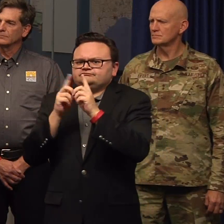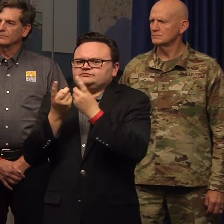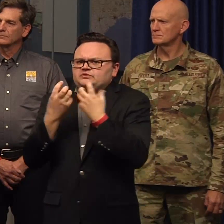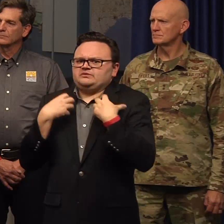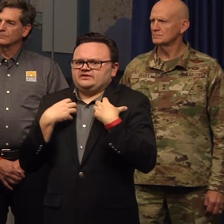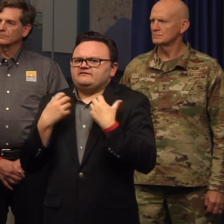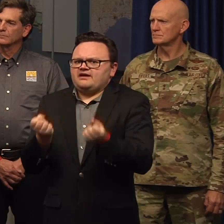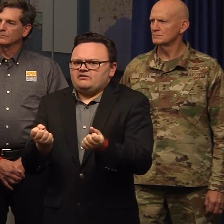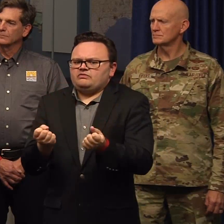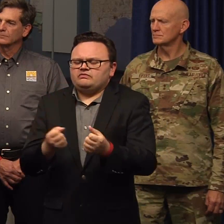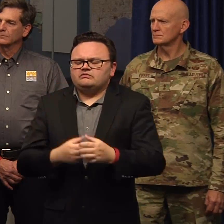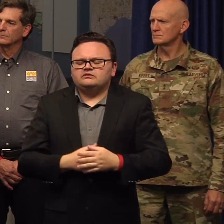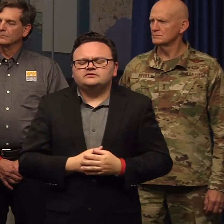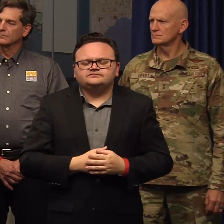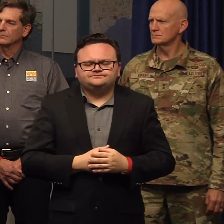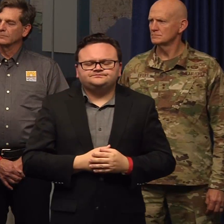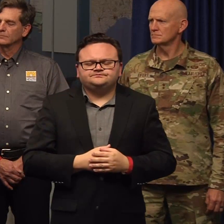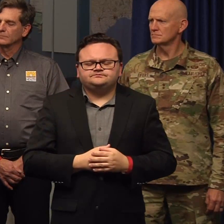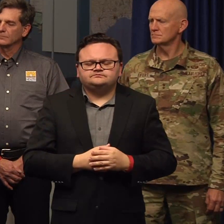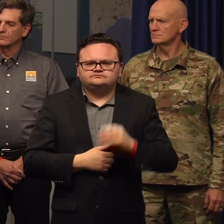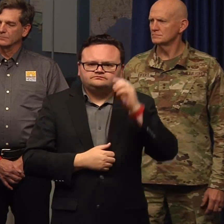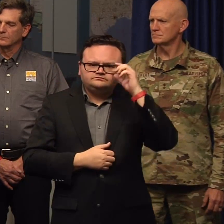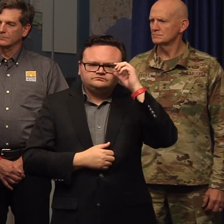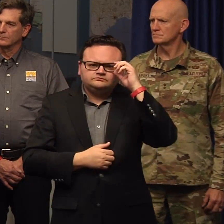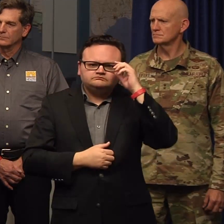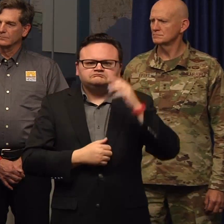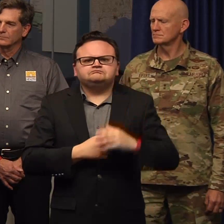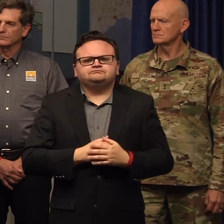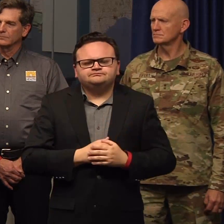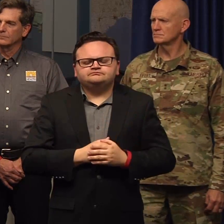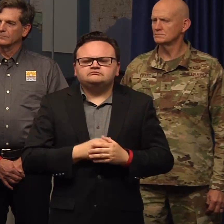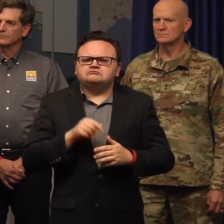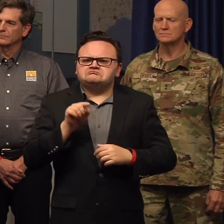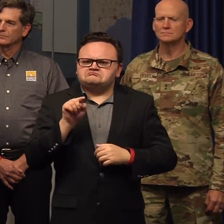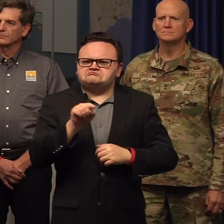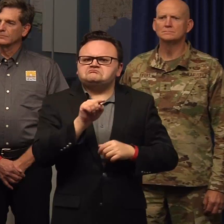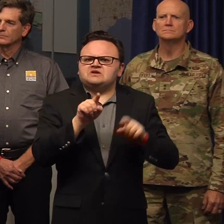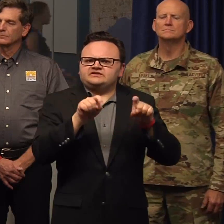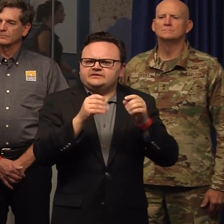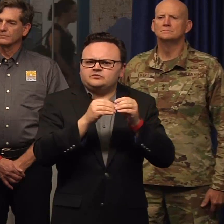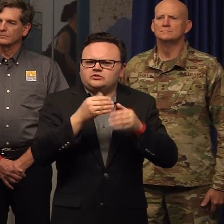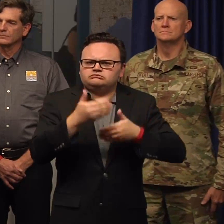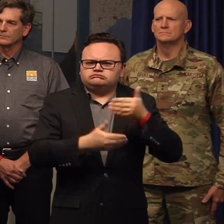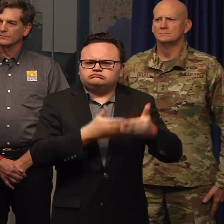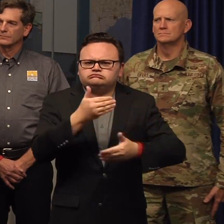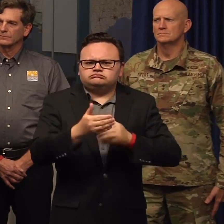IS A REPORTABLE DISEASE SO THEY DO THE TESTING AND THEN THE DEPARTMENT OF HEALTH GET THE